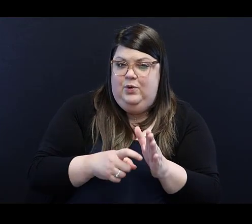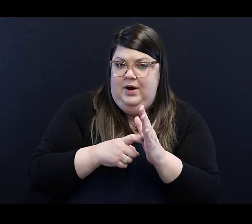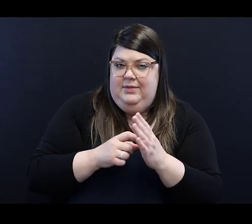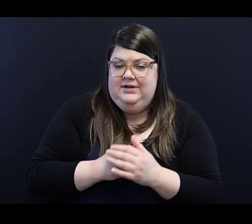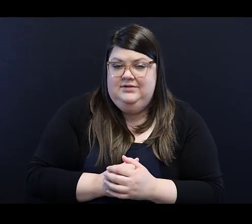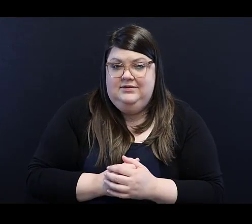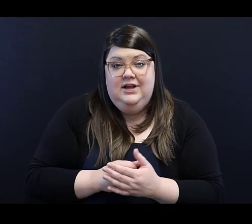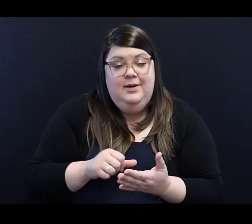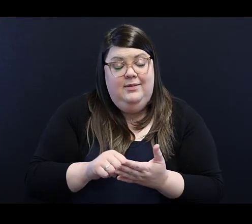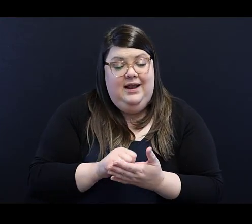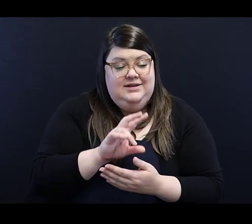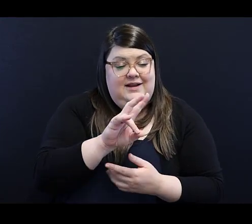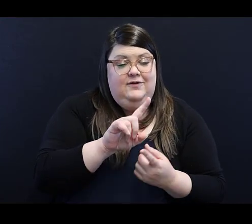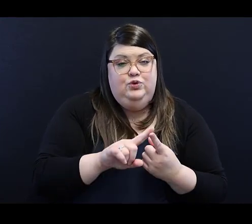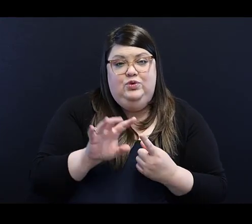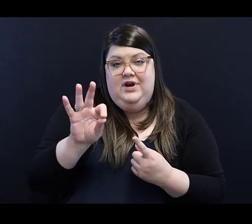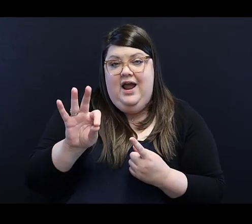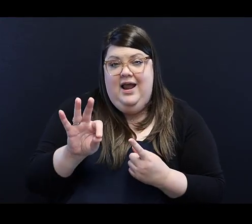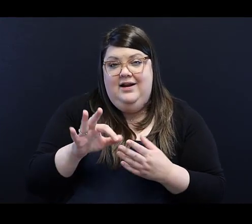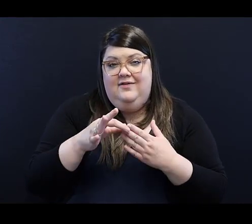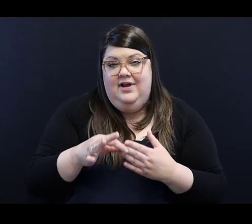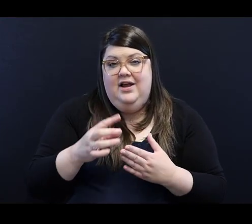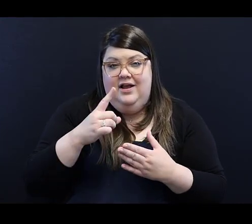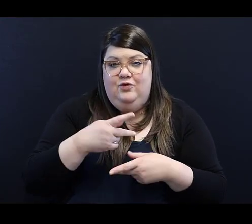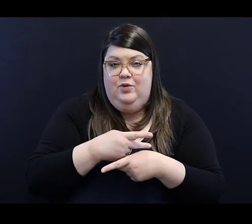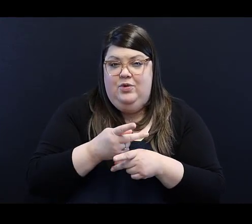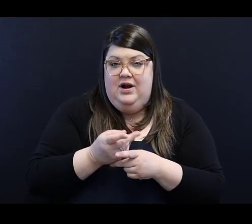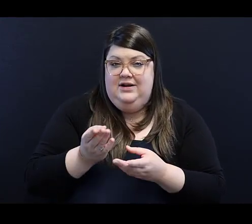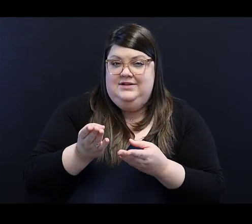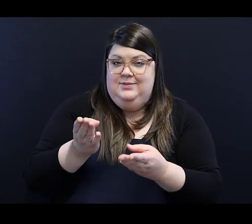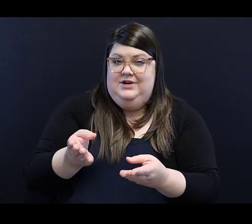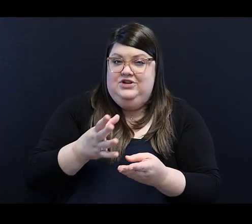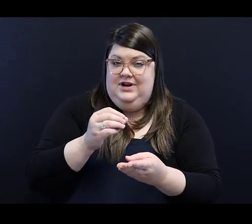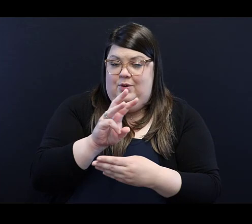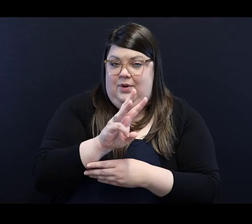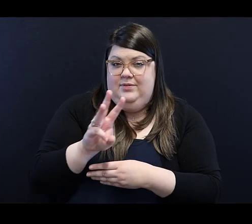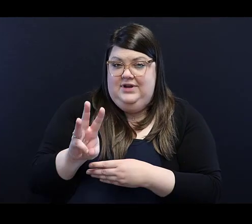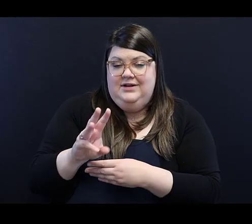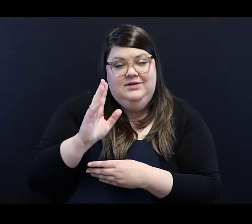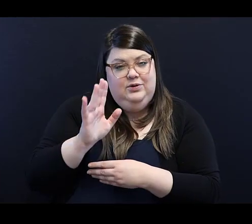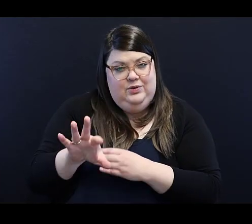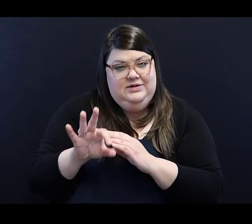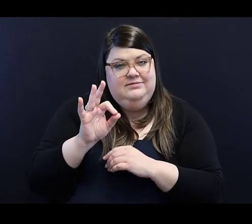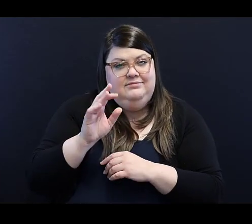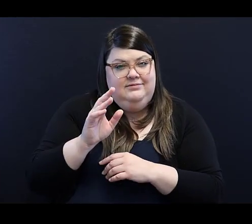On pages 7-9 of the Guide for Product Submission and Websites, you will find a list of common